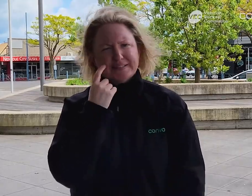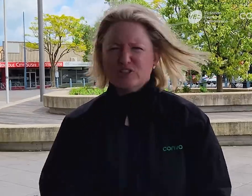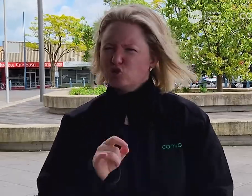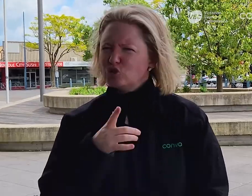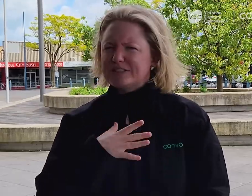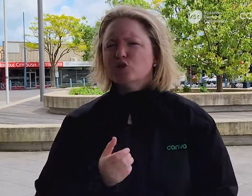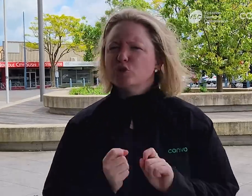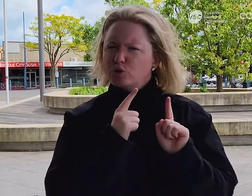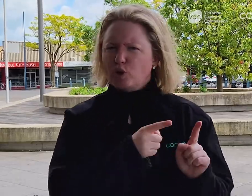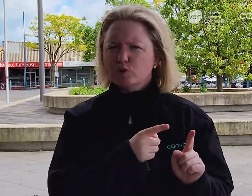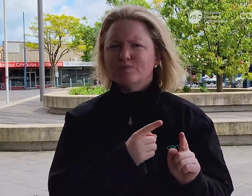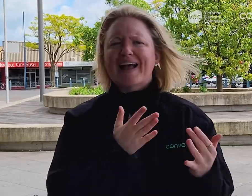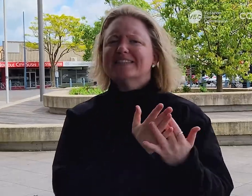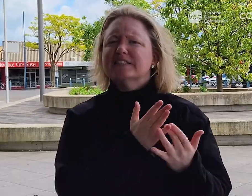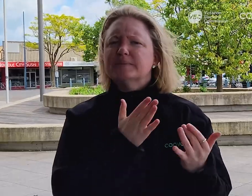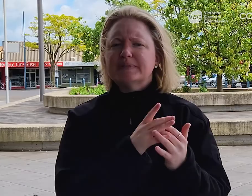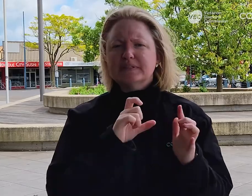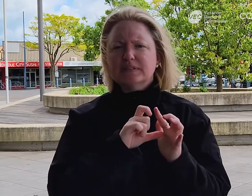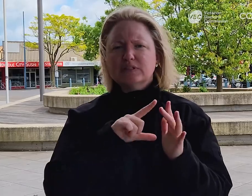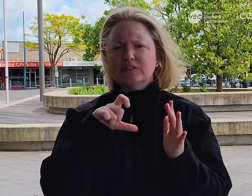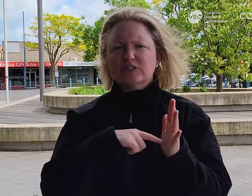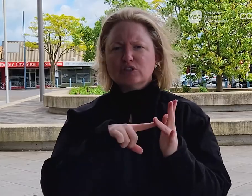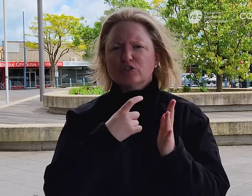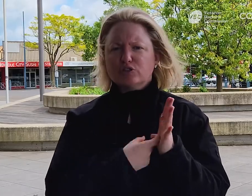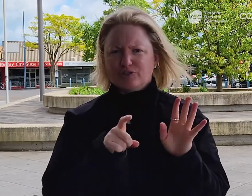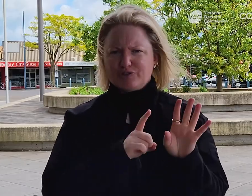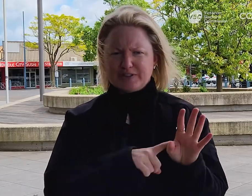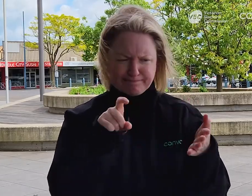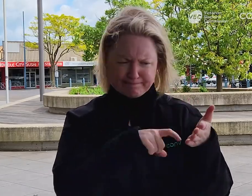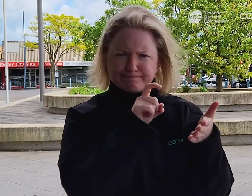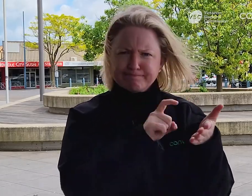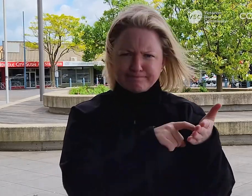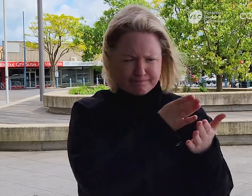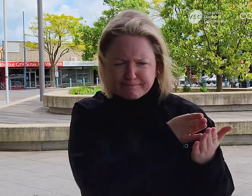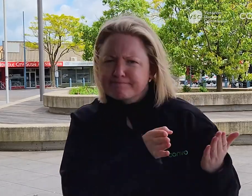Tap on the Accessible Directory button,